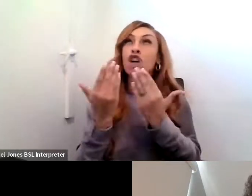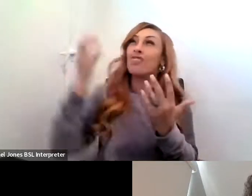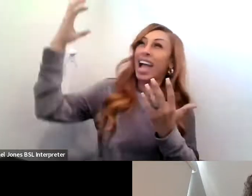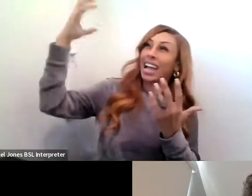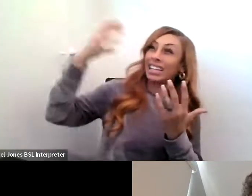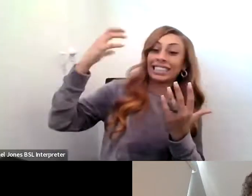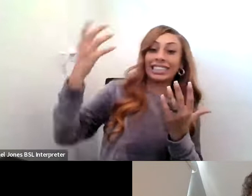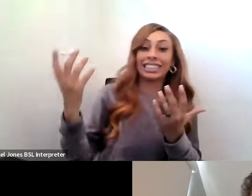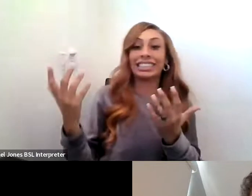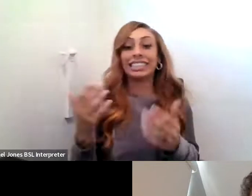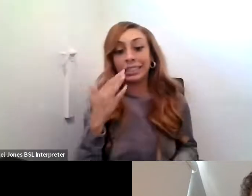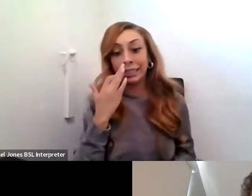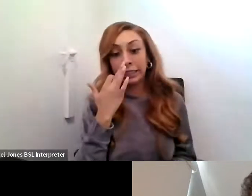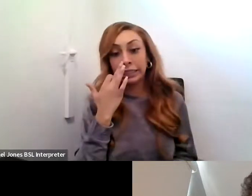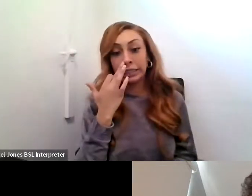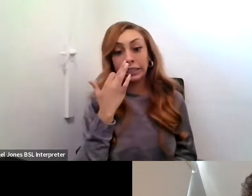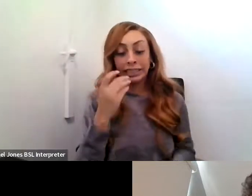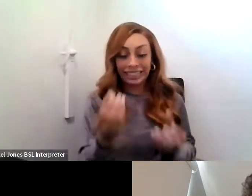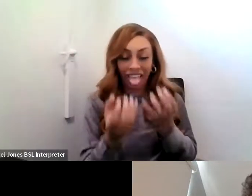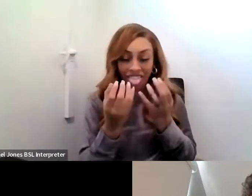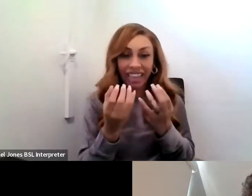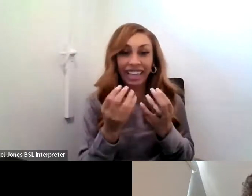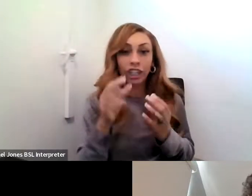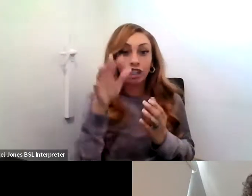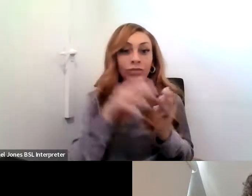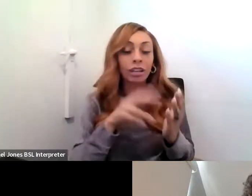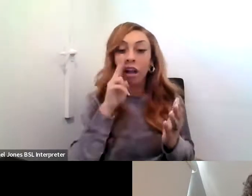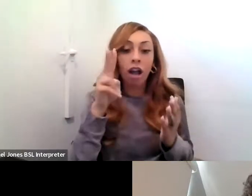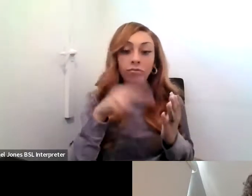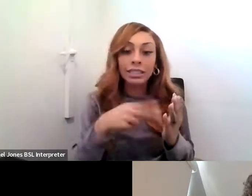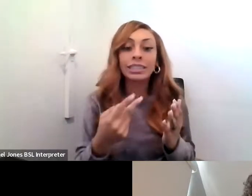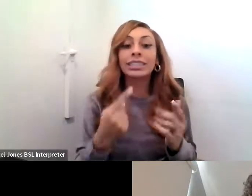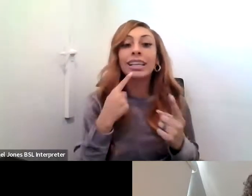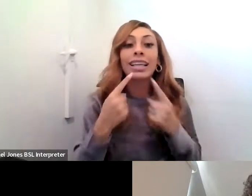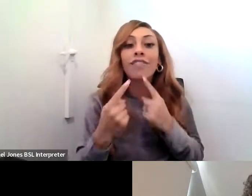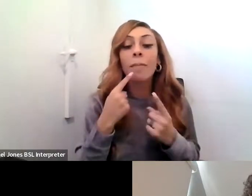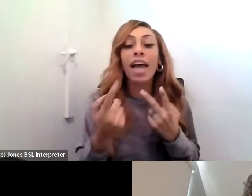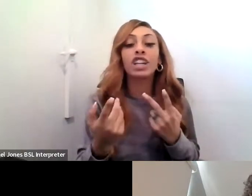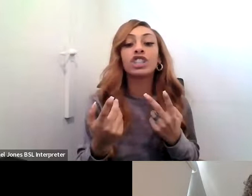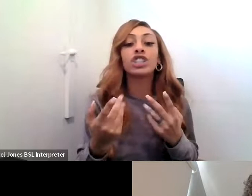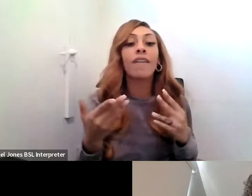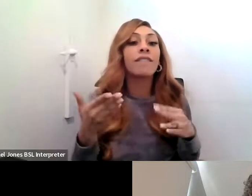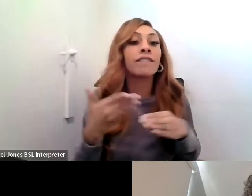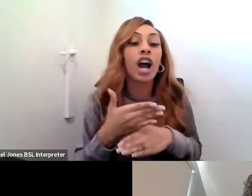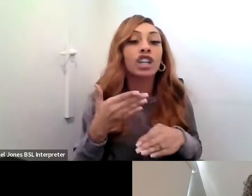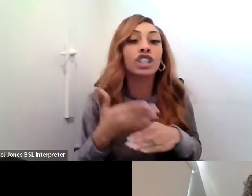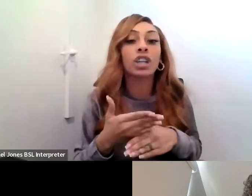are going to be completely unreadable, or information and functionality is unlikely to receive the user's full attention.